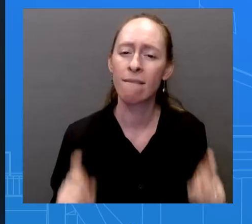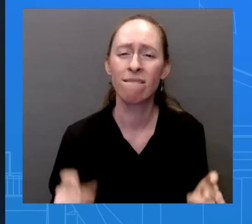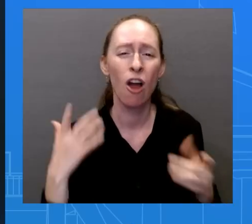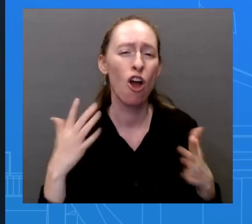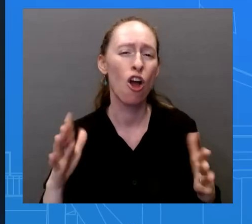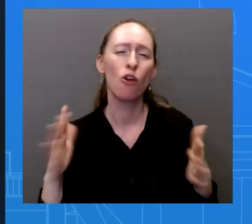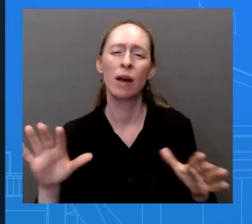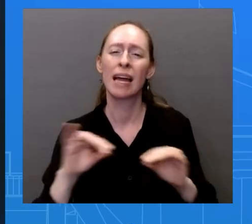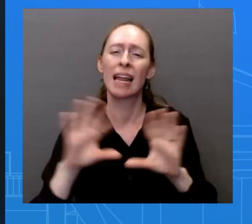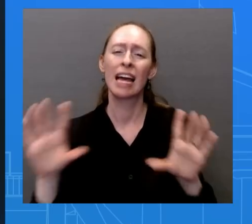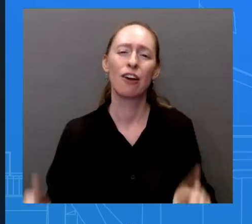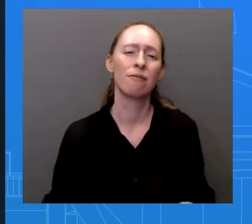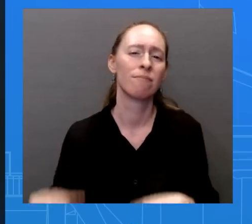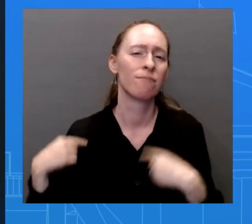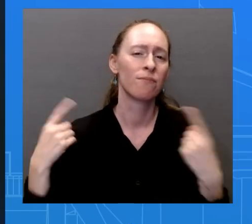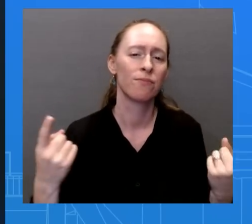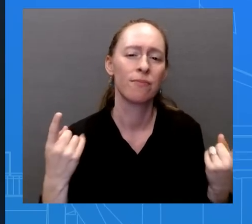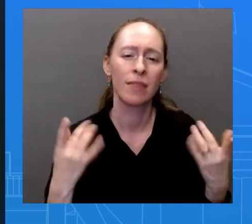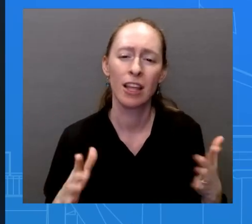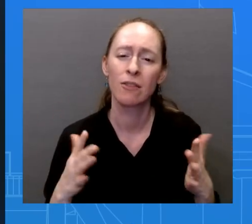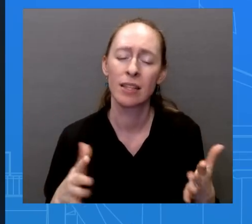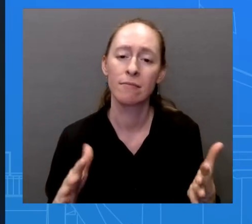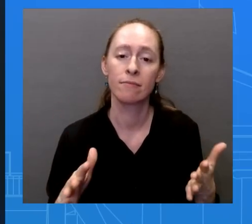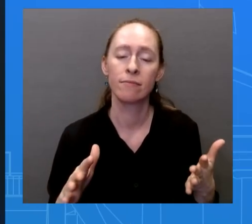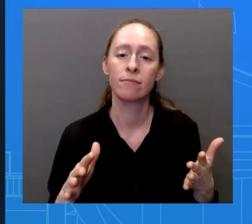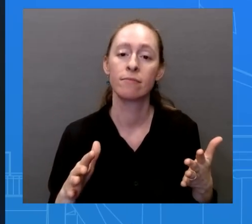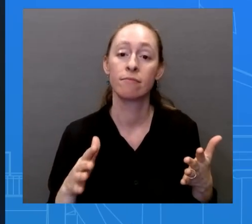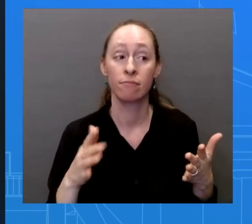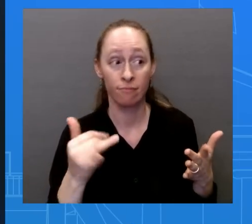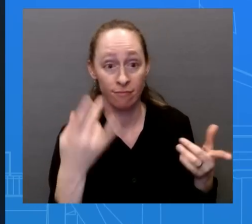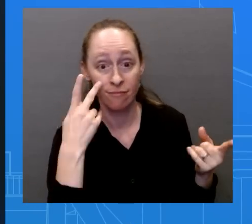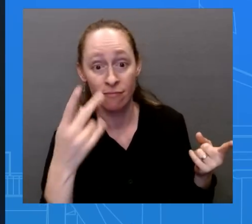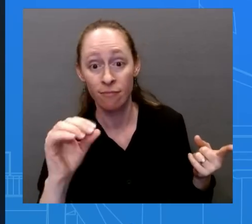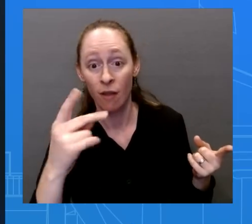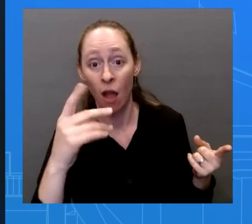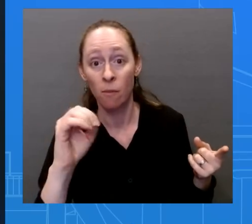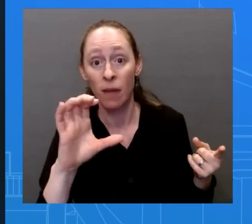the OPEC+ decision that they made. And, you know, I have said this --